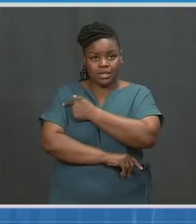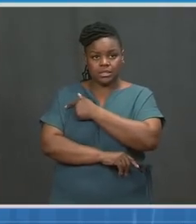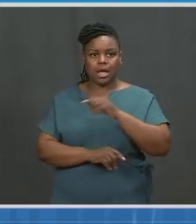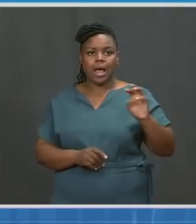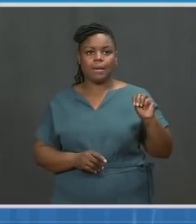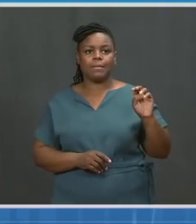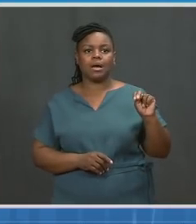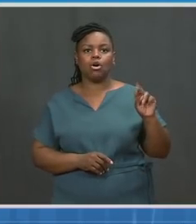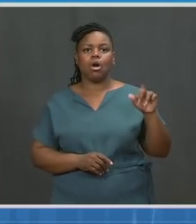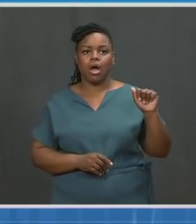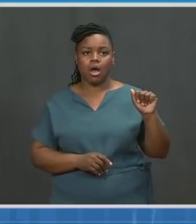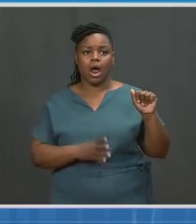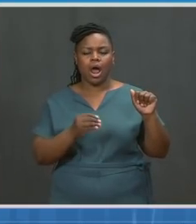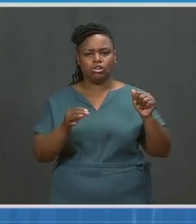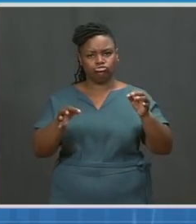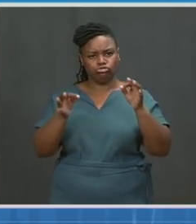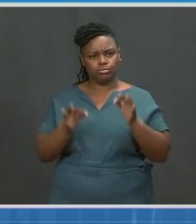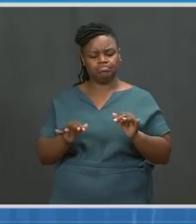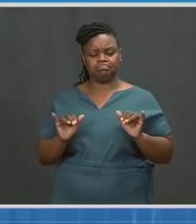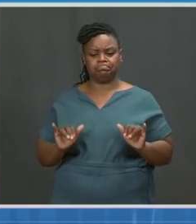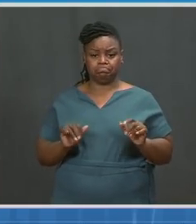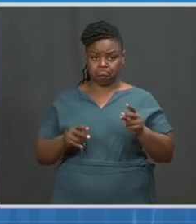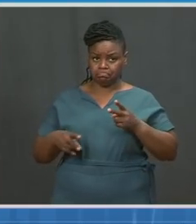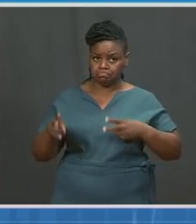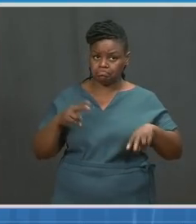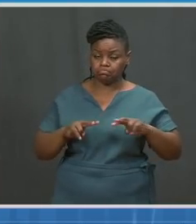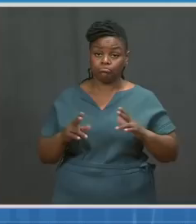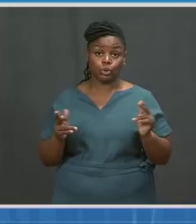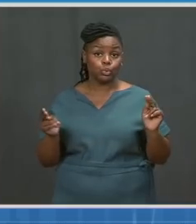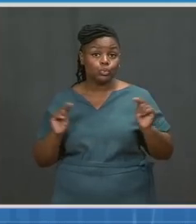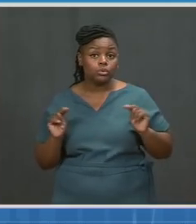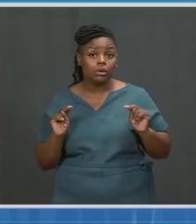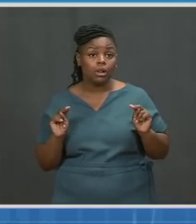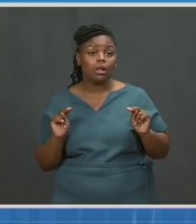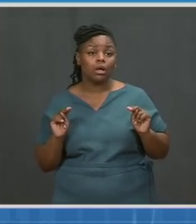to neutralize the given variants in the test tube.